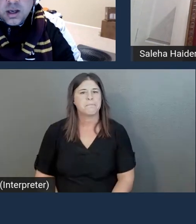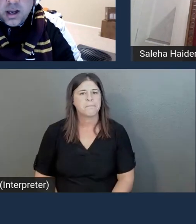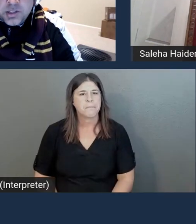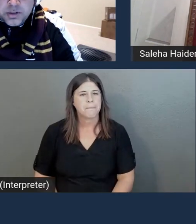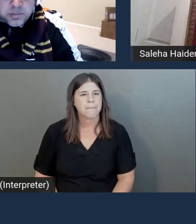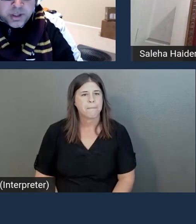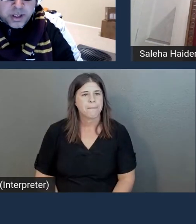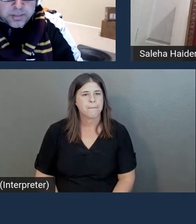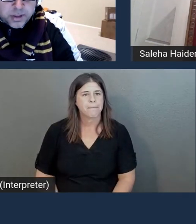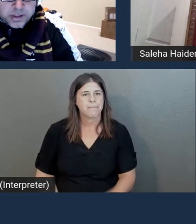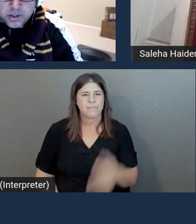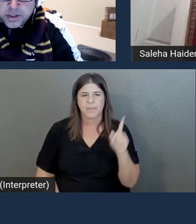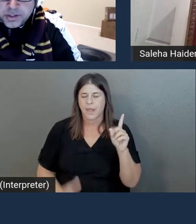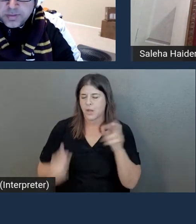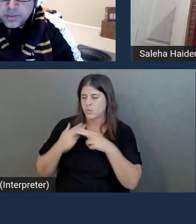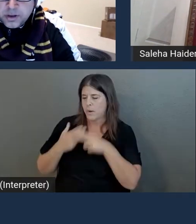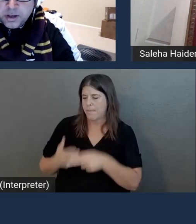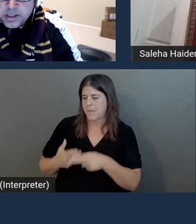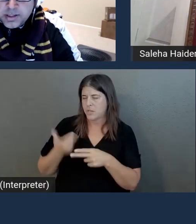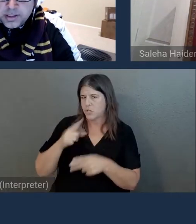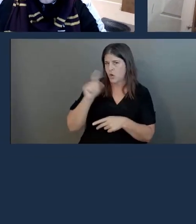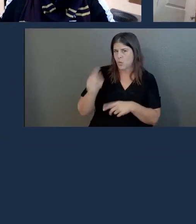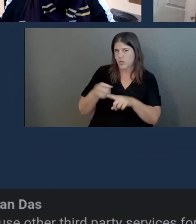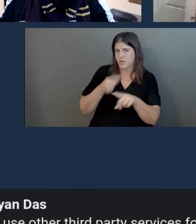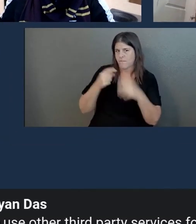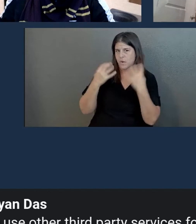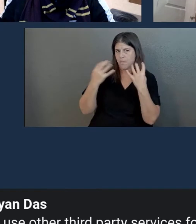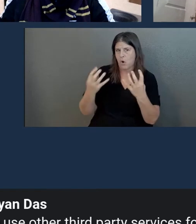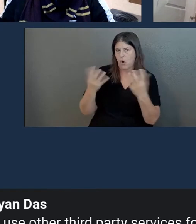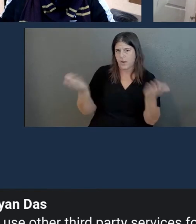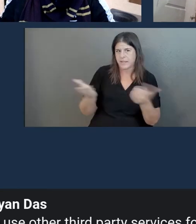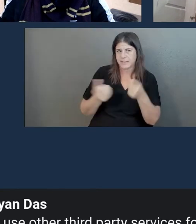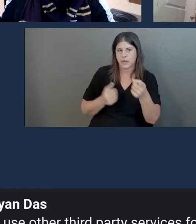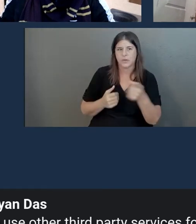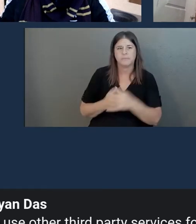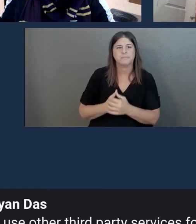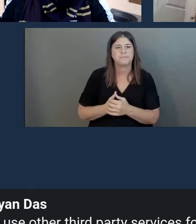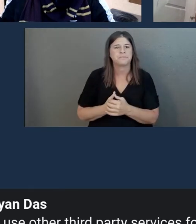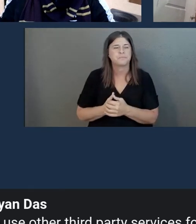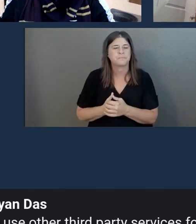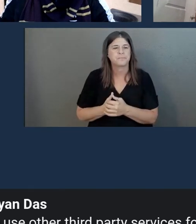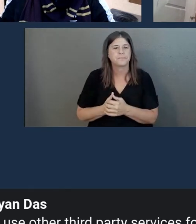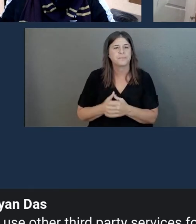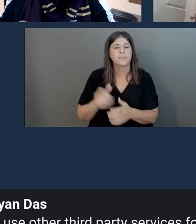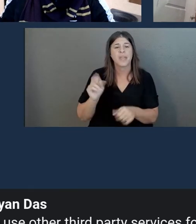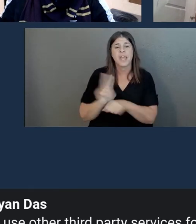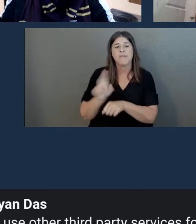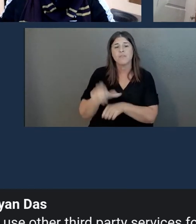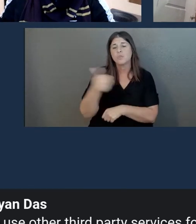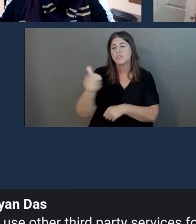I just wanted to bring up quickly a question from our audience here. If we use other third party services for migration,